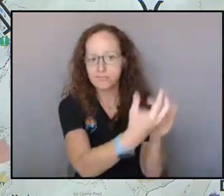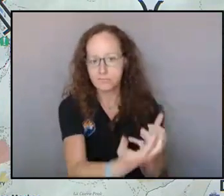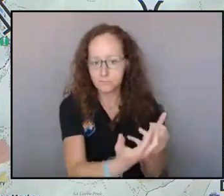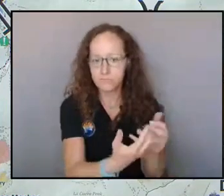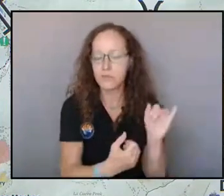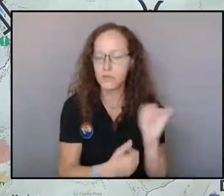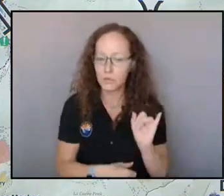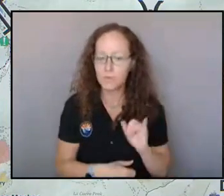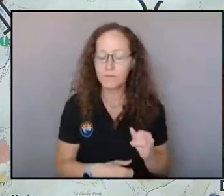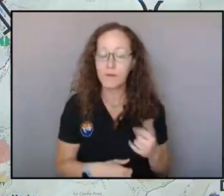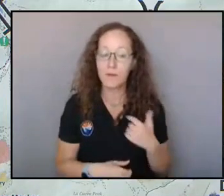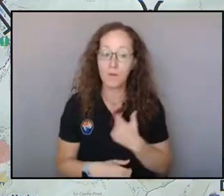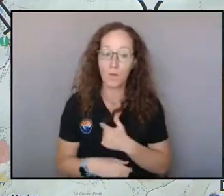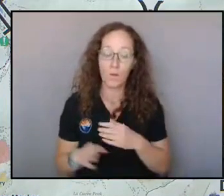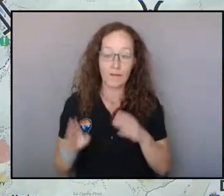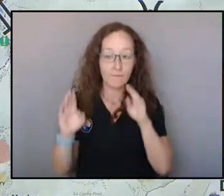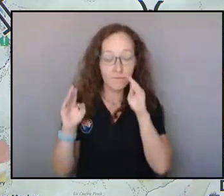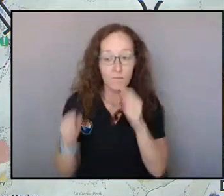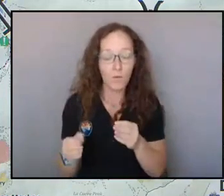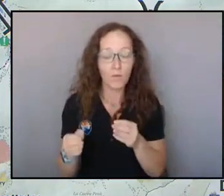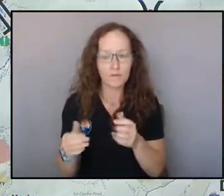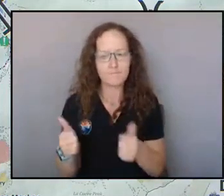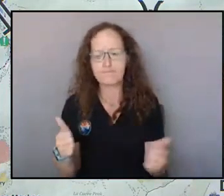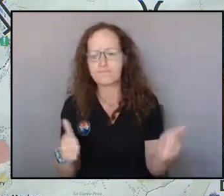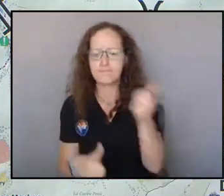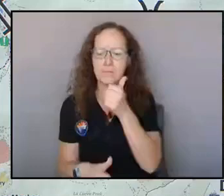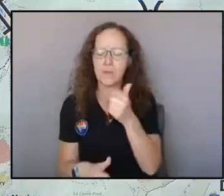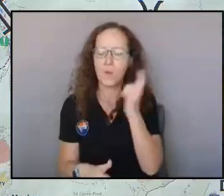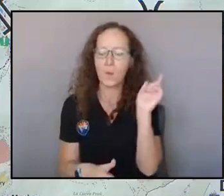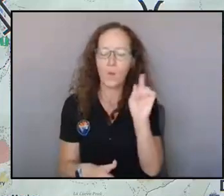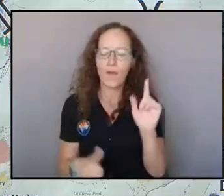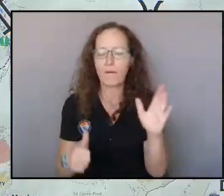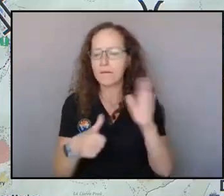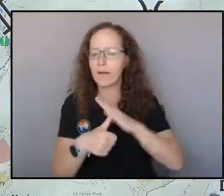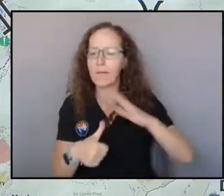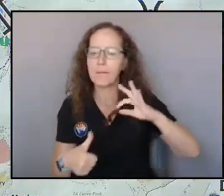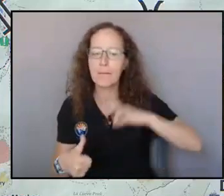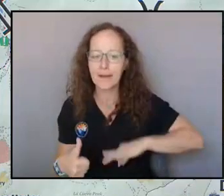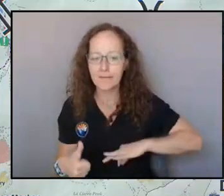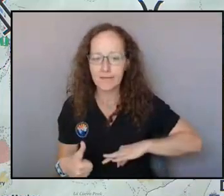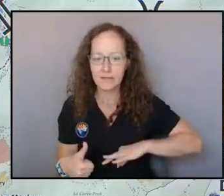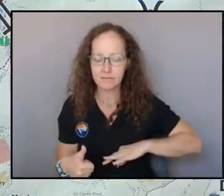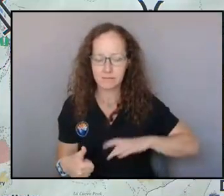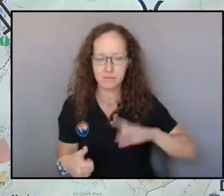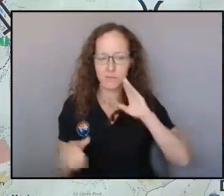THE MOST BENEFIT, AND ENSURING THAT THE HIGH PROBABILITY SOLUTIONS, THE CONTINGENCY LINES THAT IC